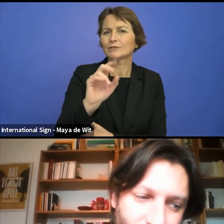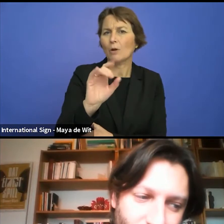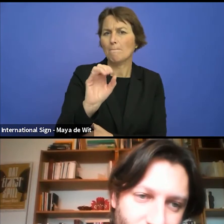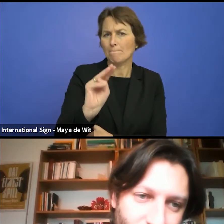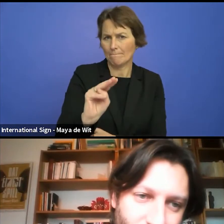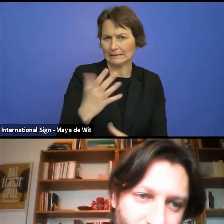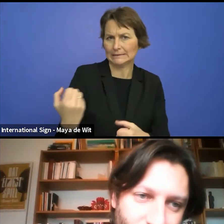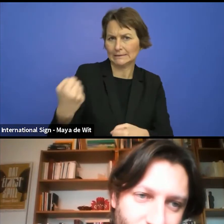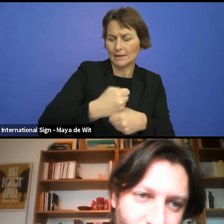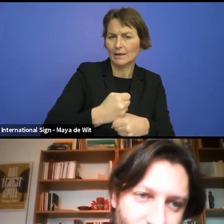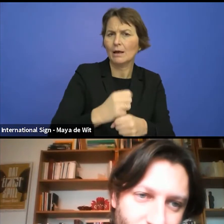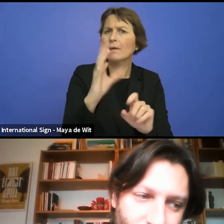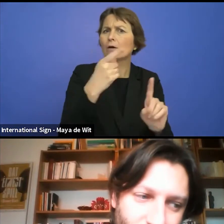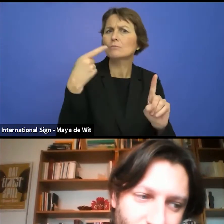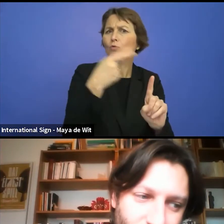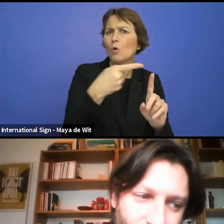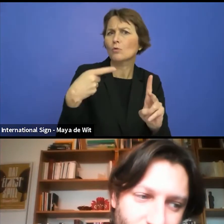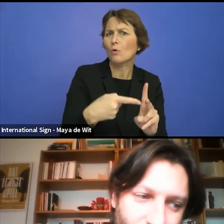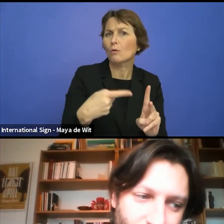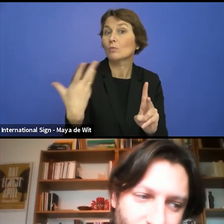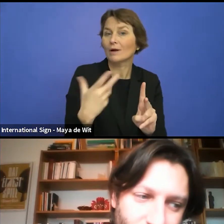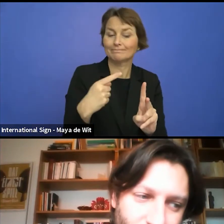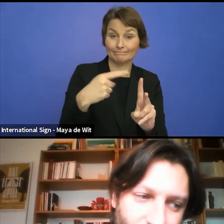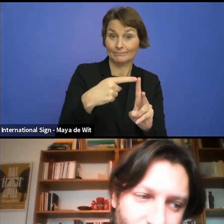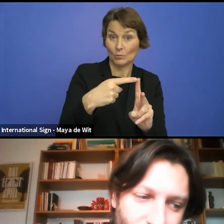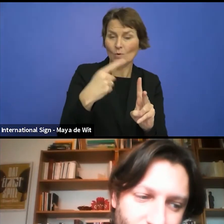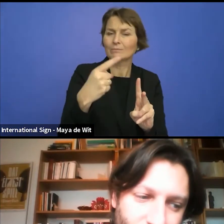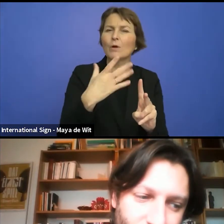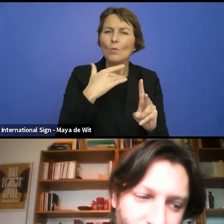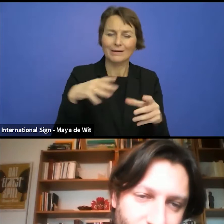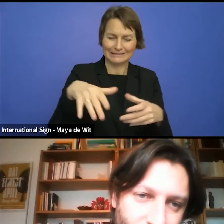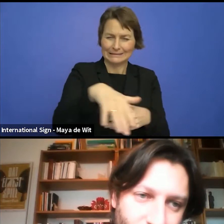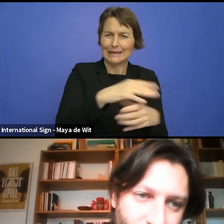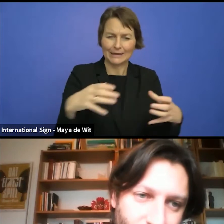One was really to set in motion the sectorial dialogue and this process of collaboration.